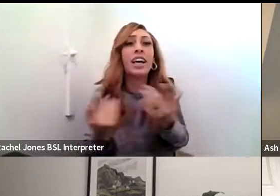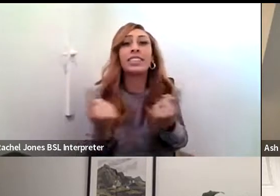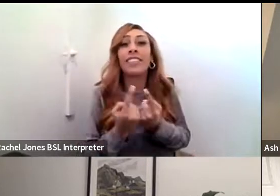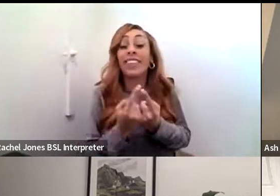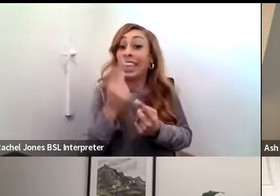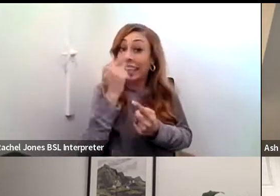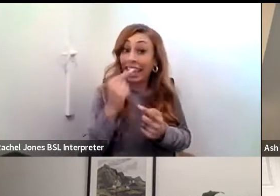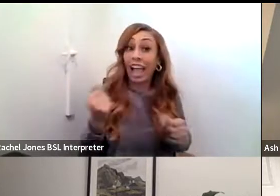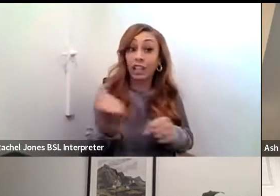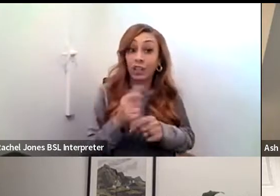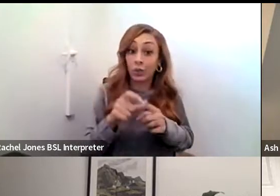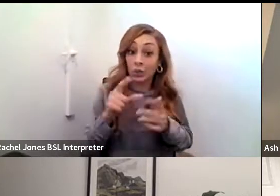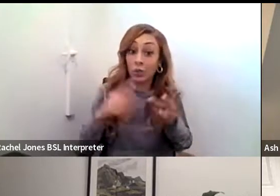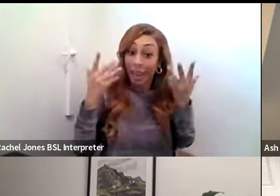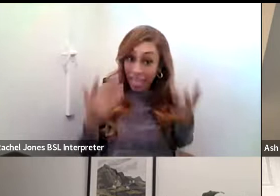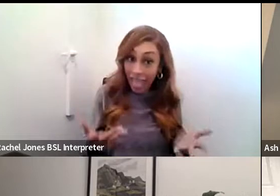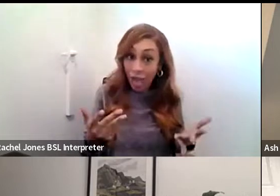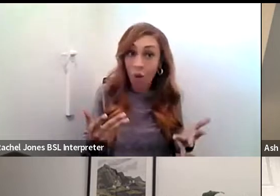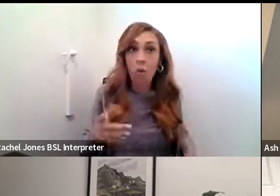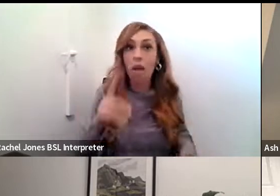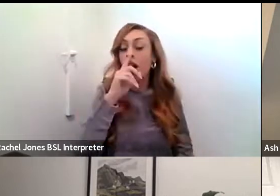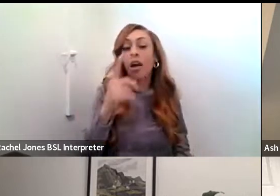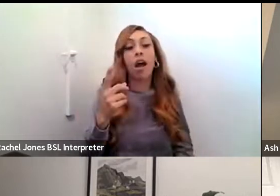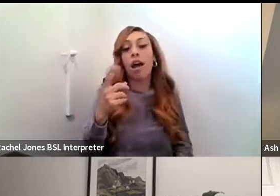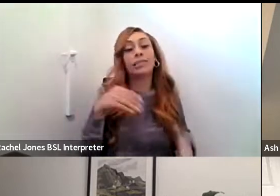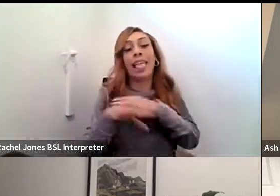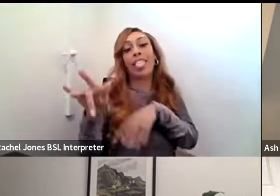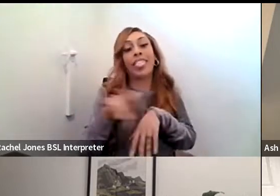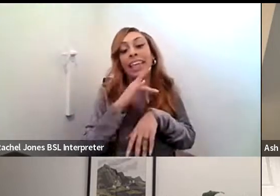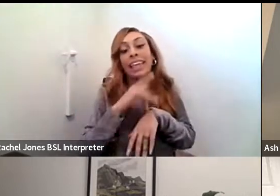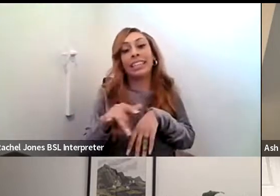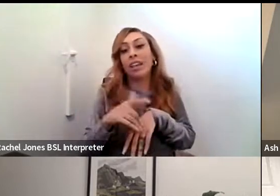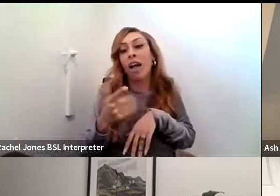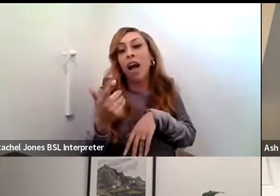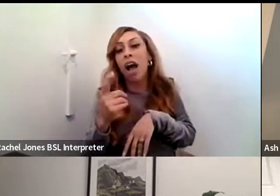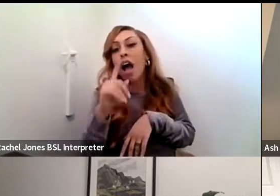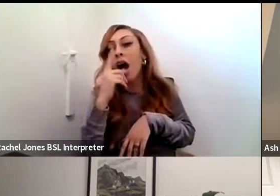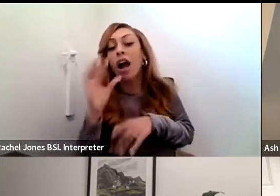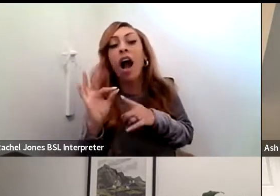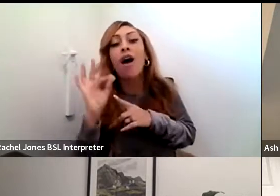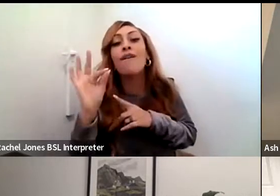that you can't do in theatre, or we might not be able to afford to do in theatre,